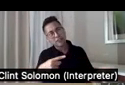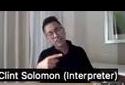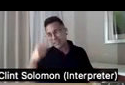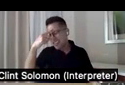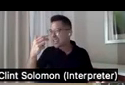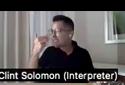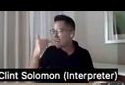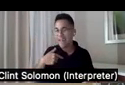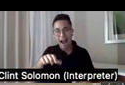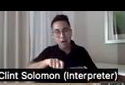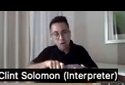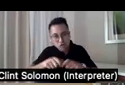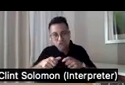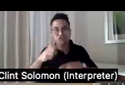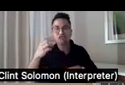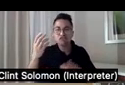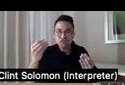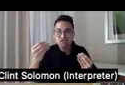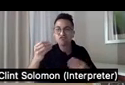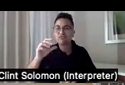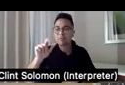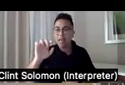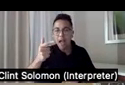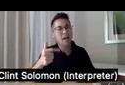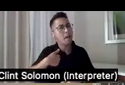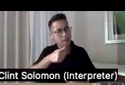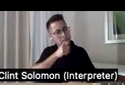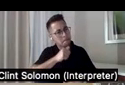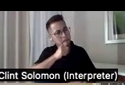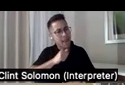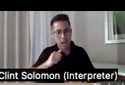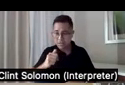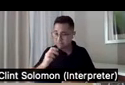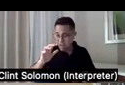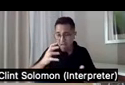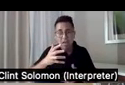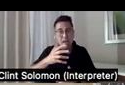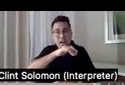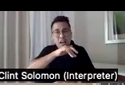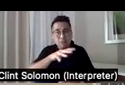the crab legs with all the patients in the world and the mess afterwards kind of seems funny to her